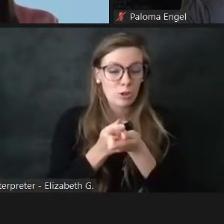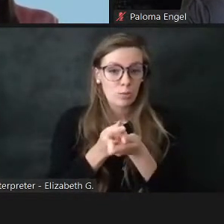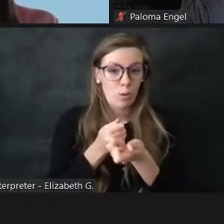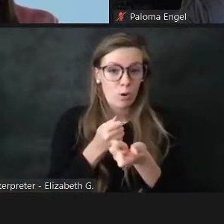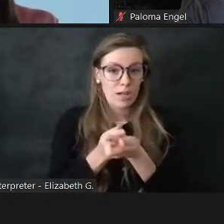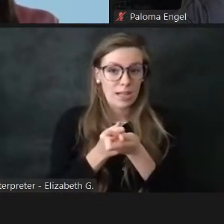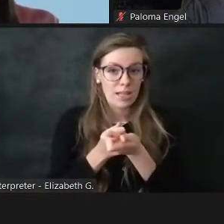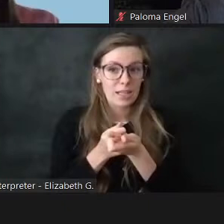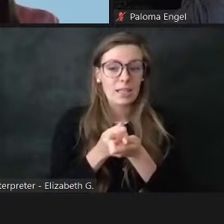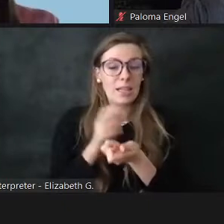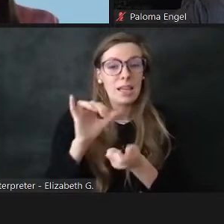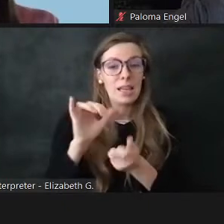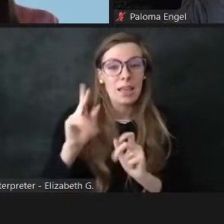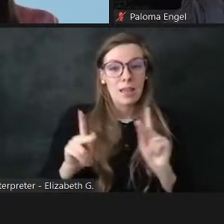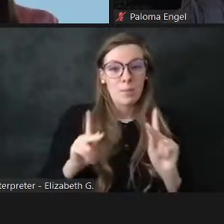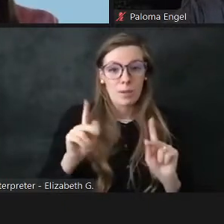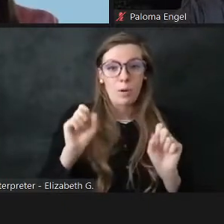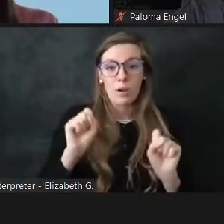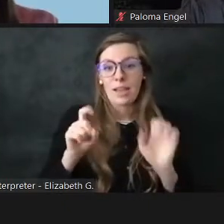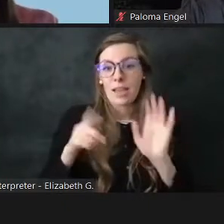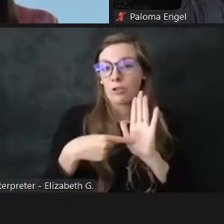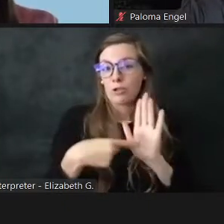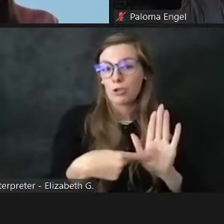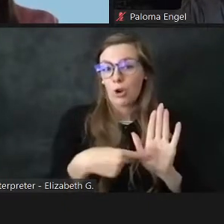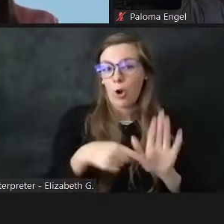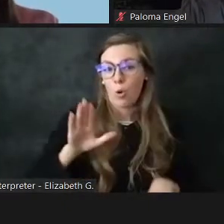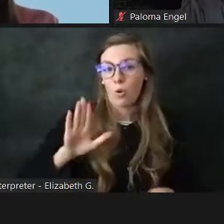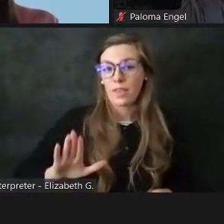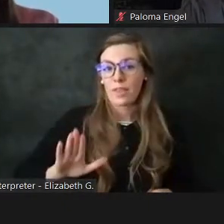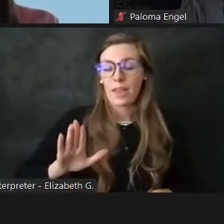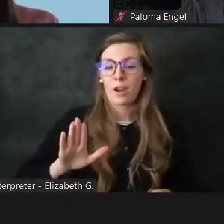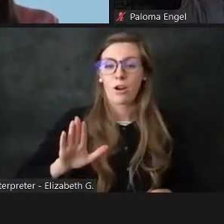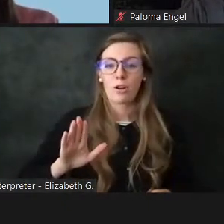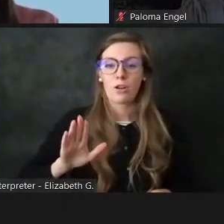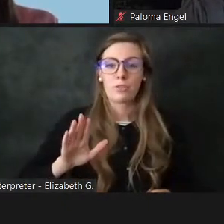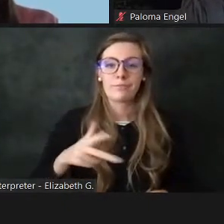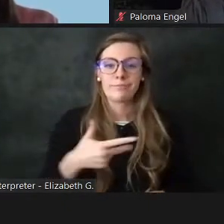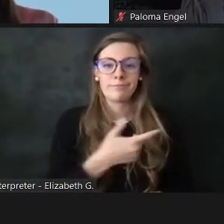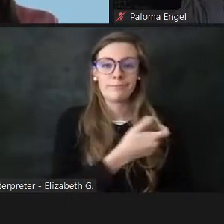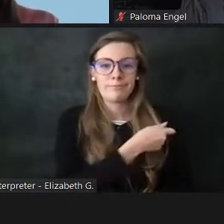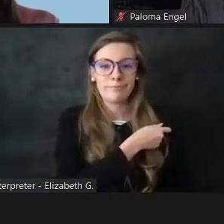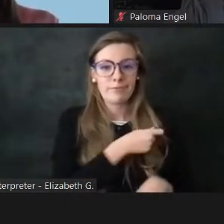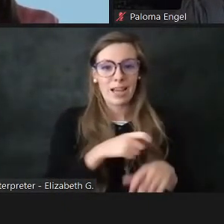that people can show their show the vaccine